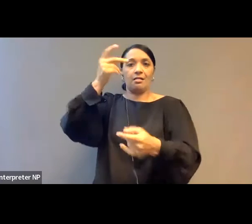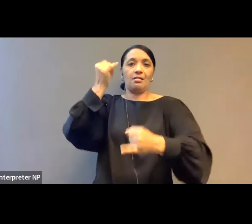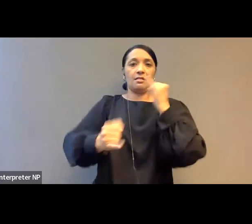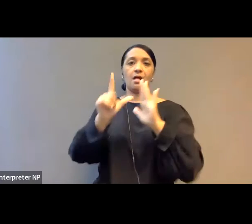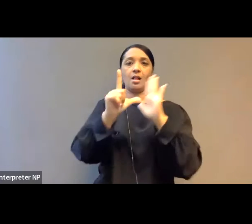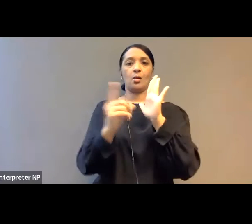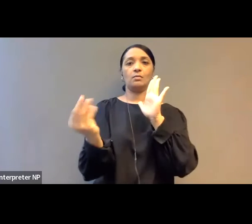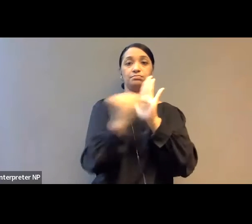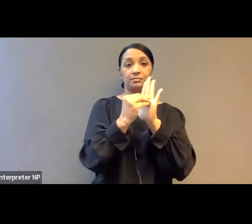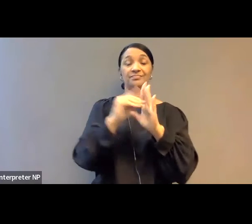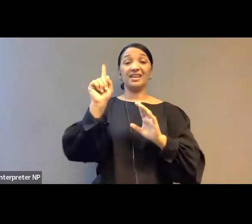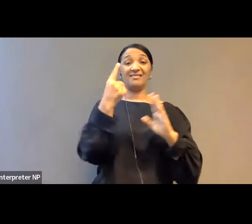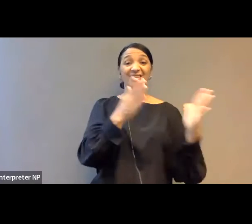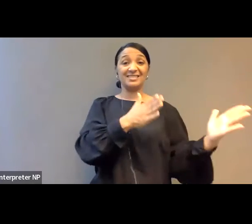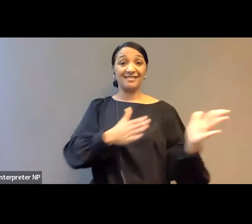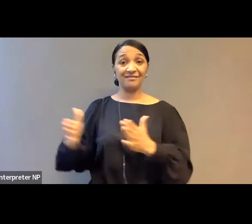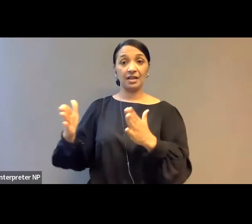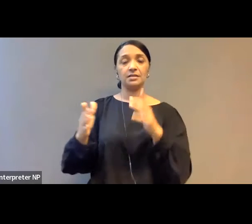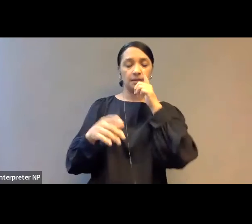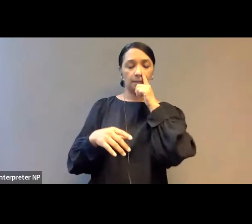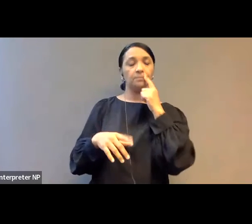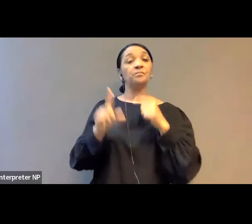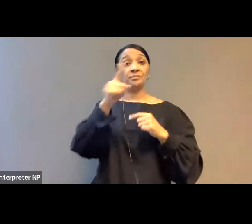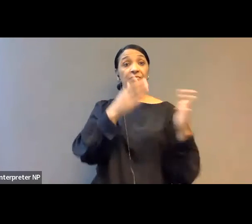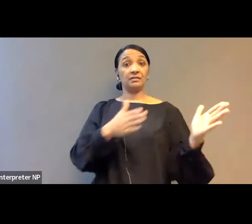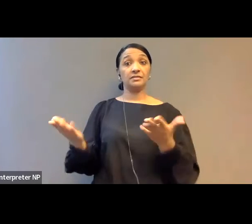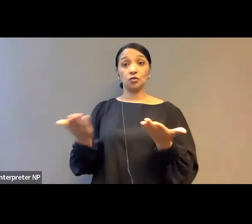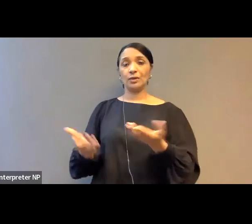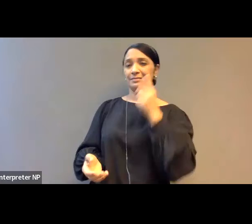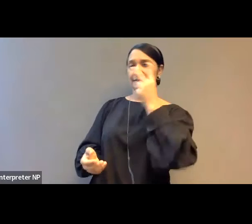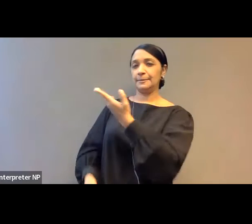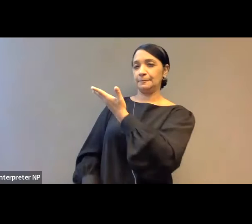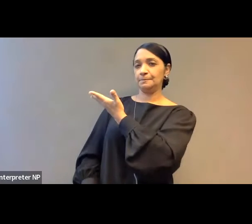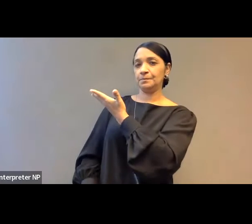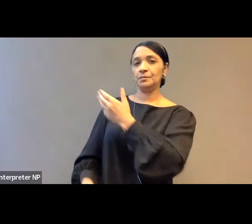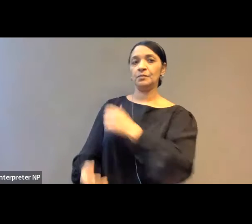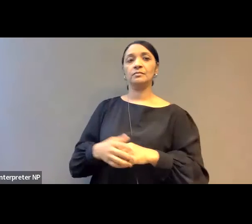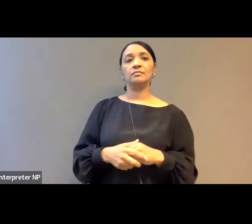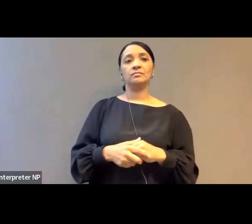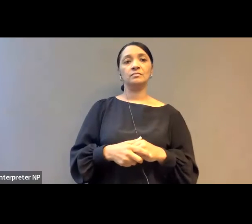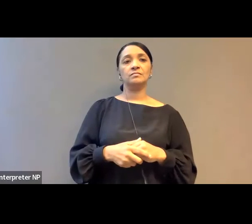The first phase (let's call it like that) means that both bodies, the European Parliament